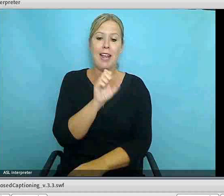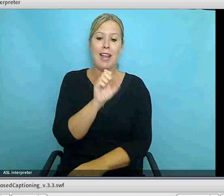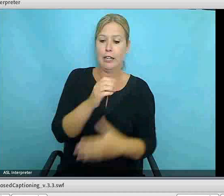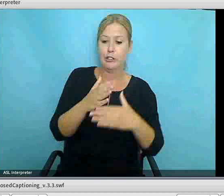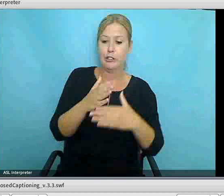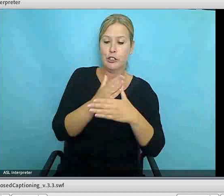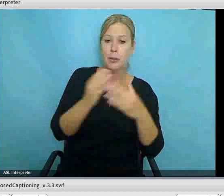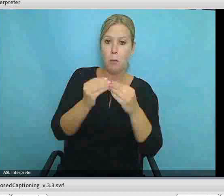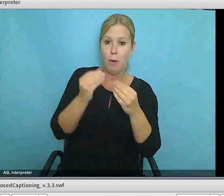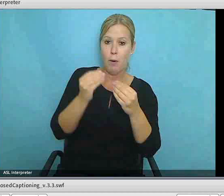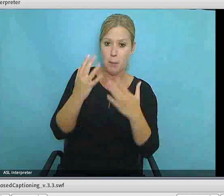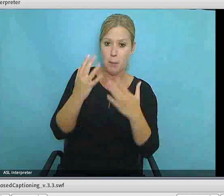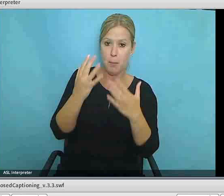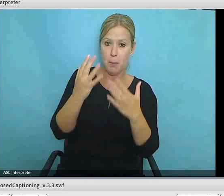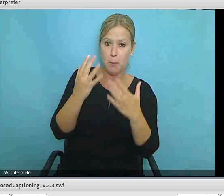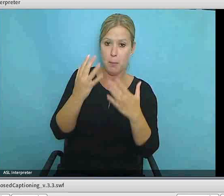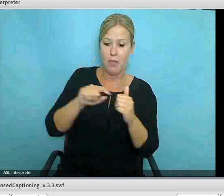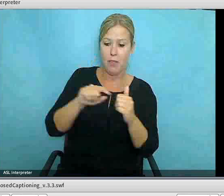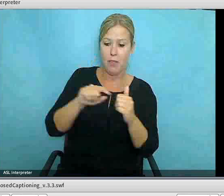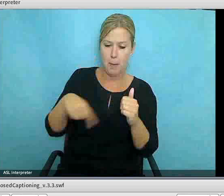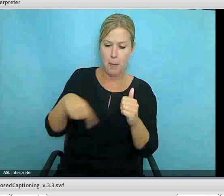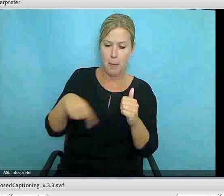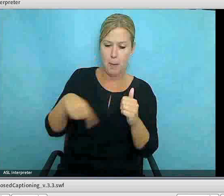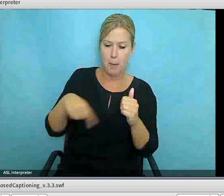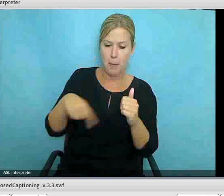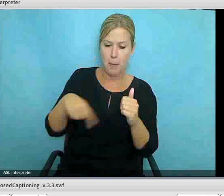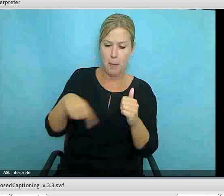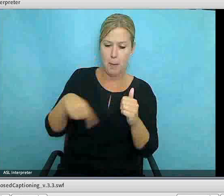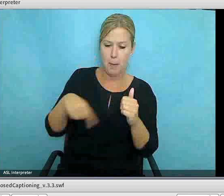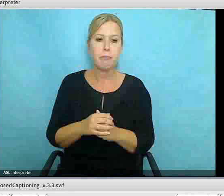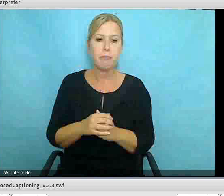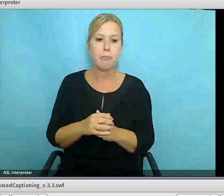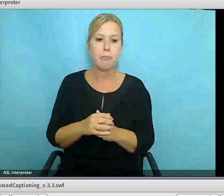is enrolled in One Care, that's a much easier question.